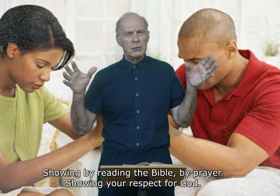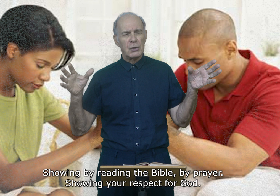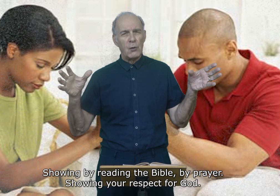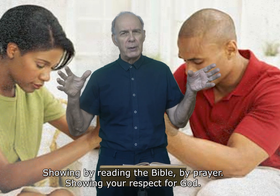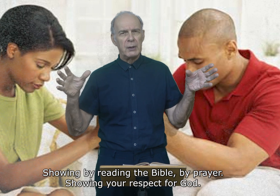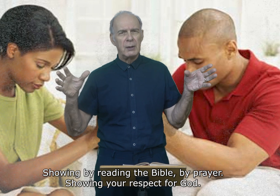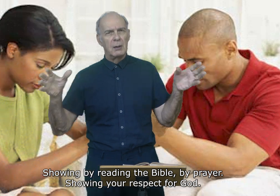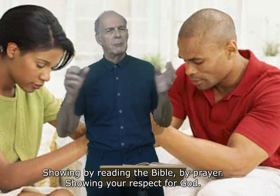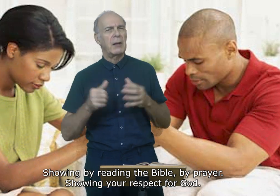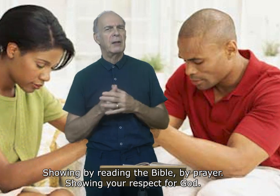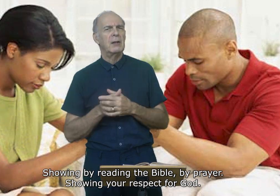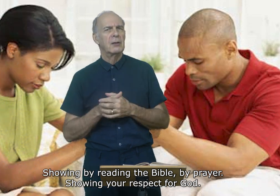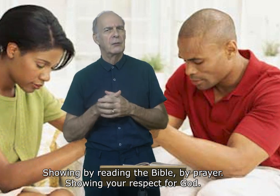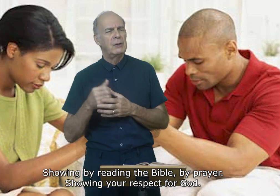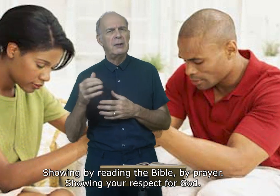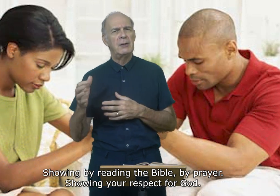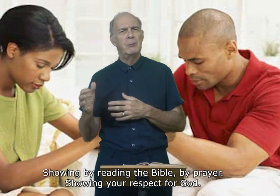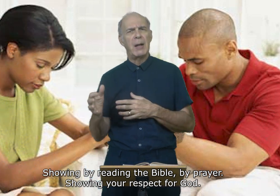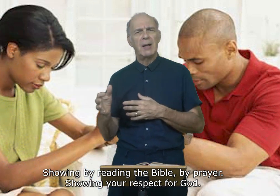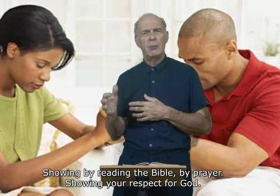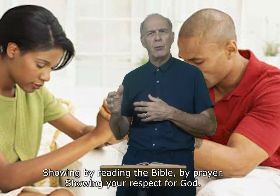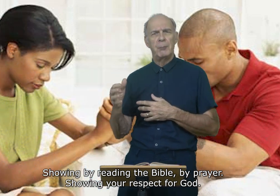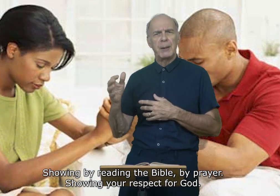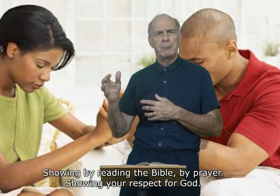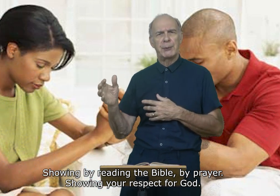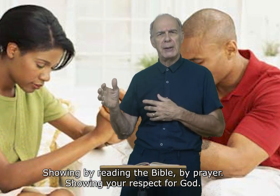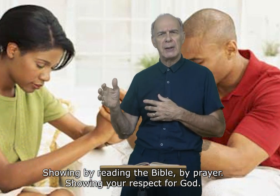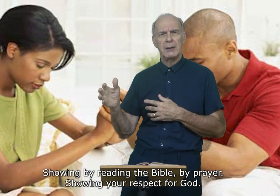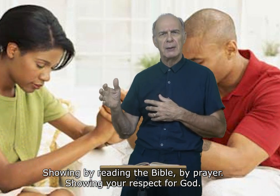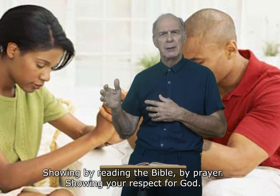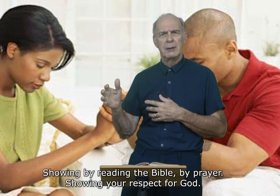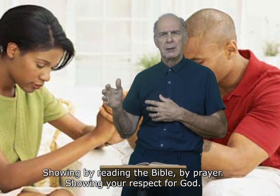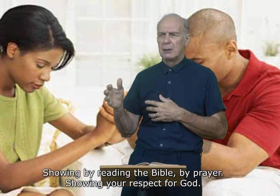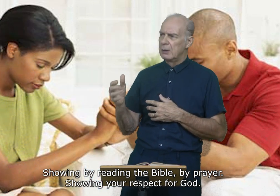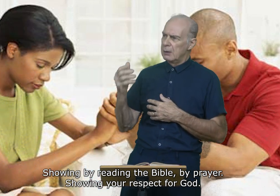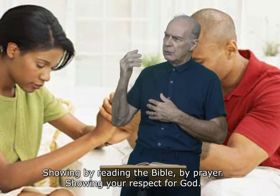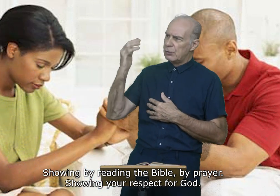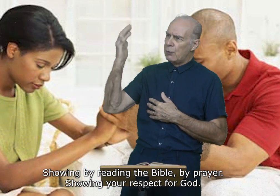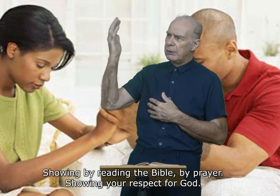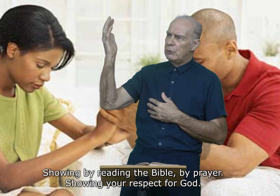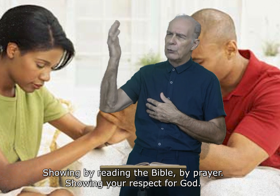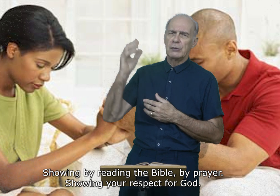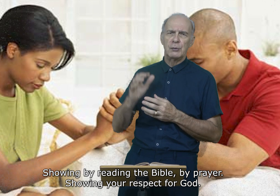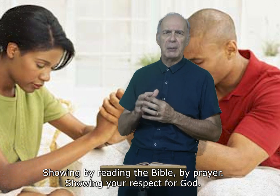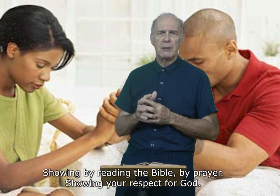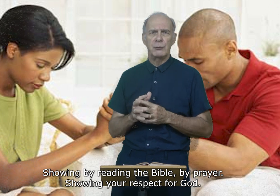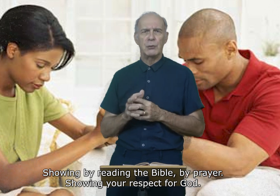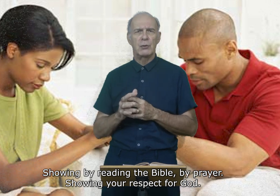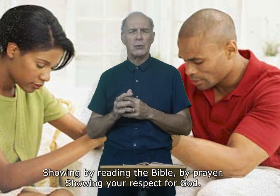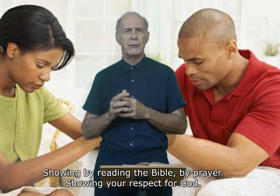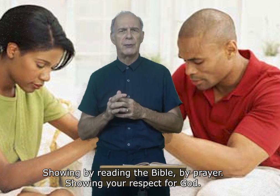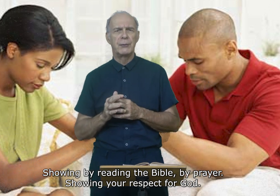Showing by reading the Bible, by prayer. Showing your respect for God.